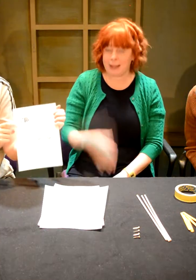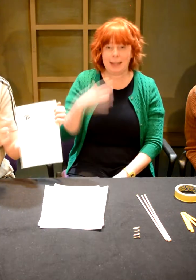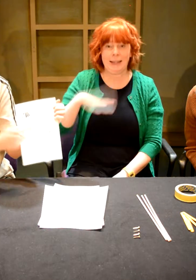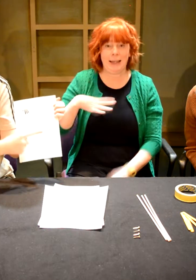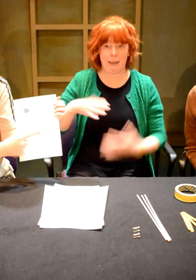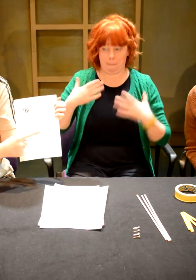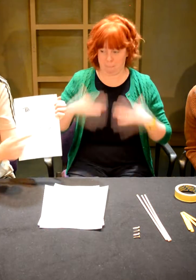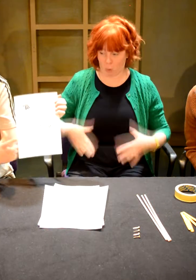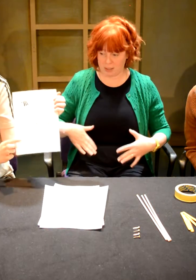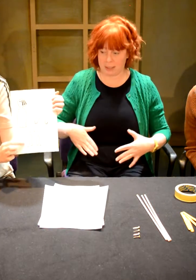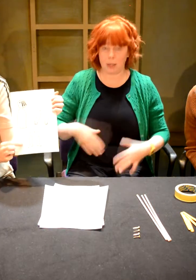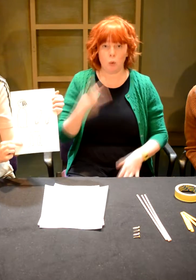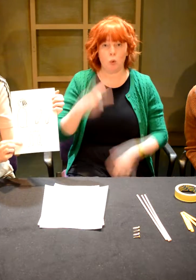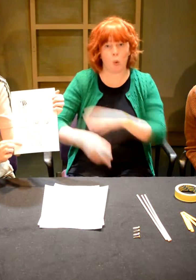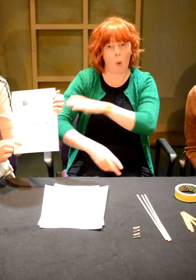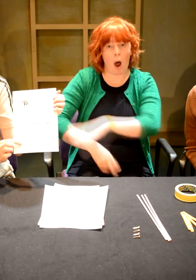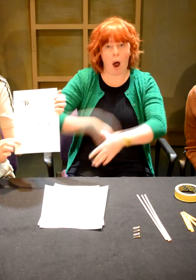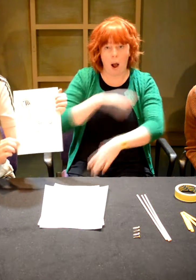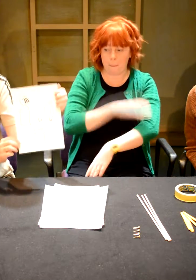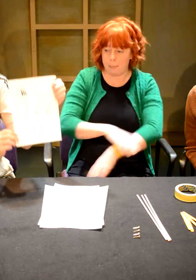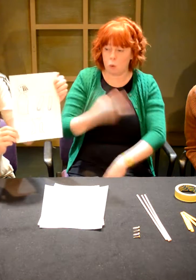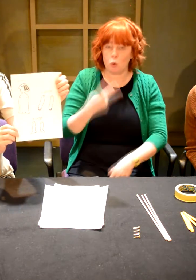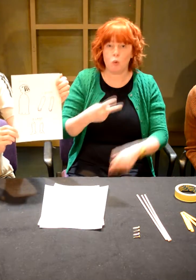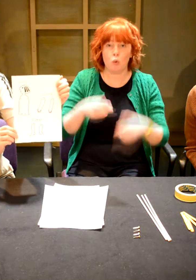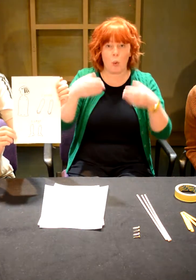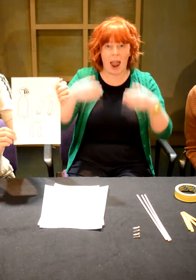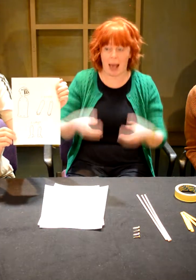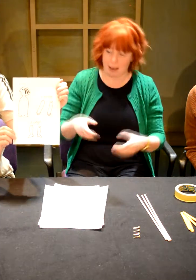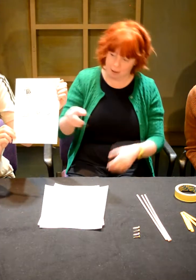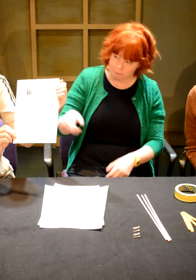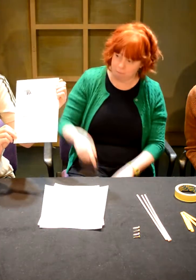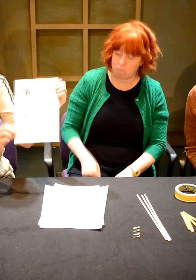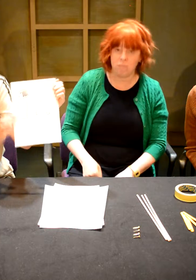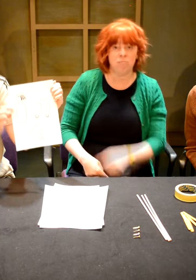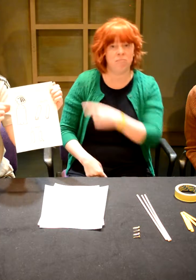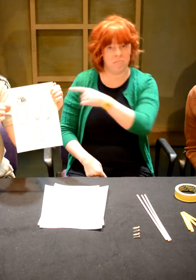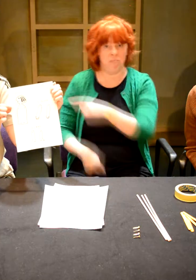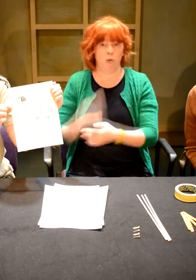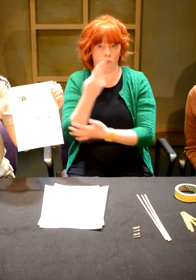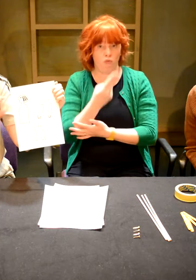two arms, and two legs. Now, I've drawn this, but you can make these whatever